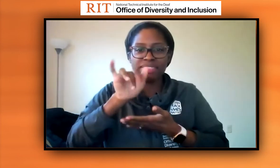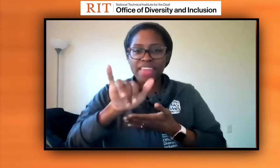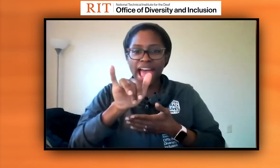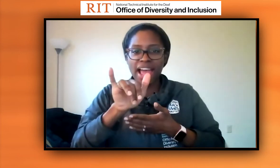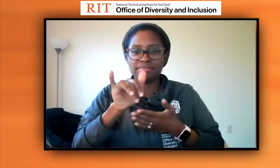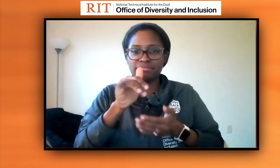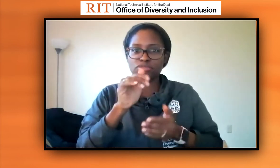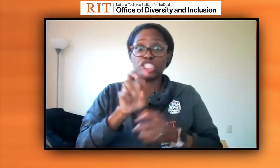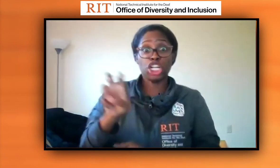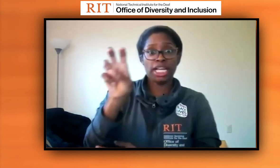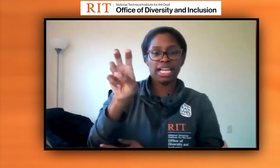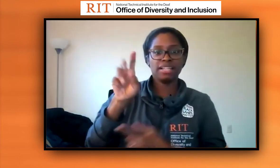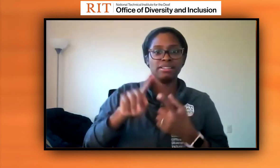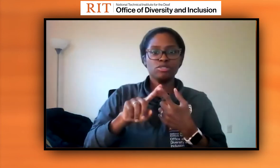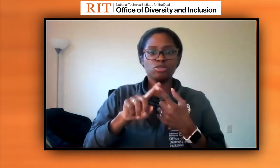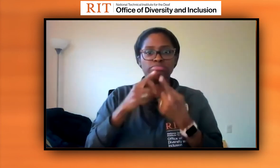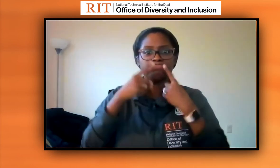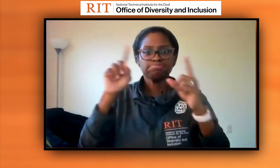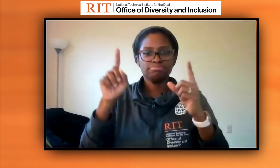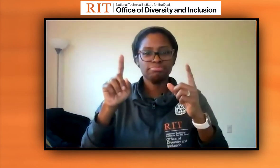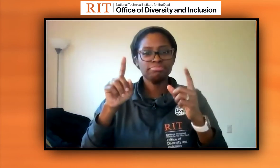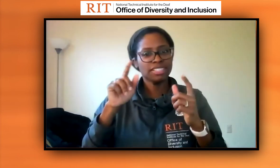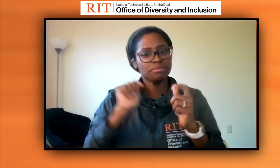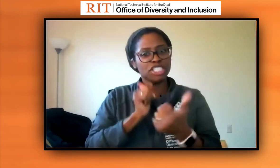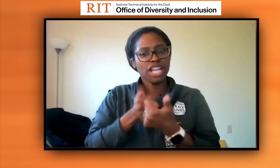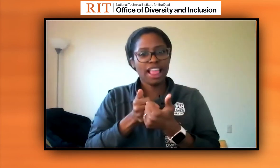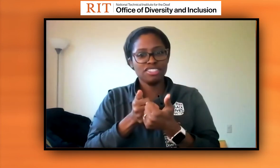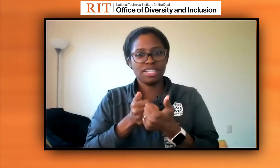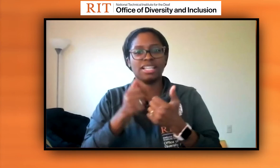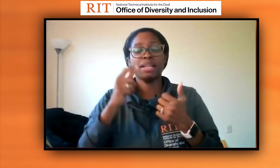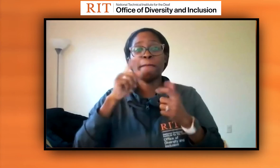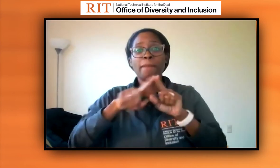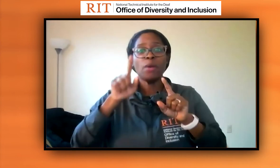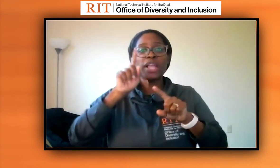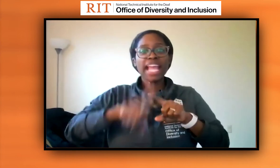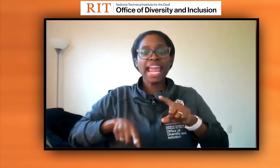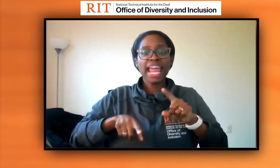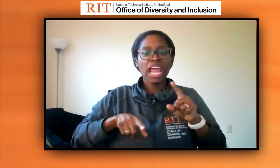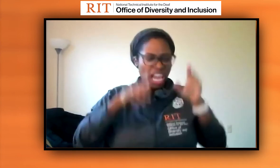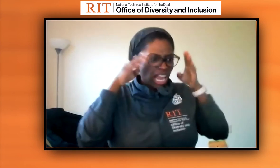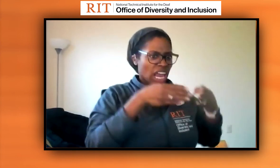And how we navigate that journey to success can sometimes be challenging.